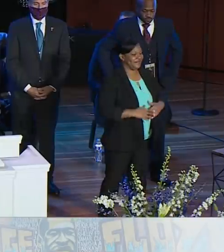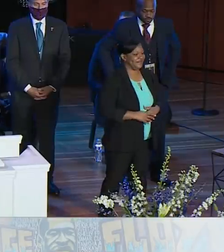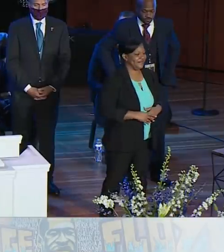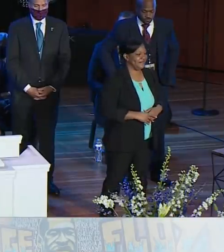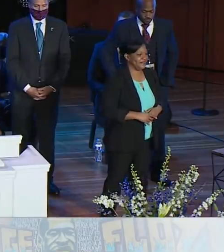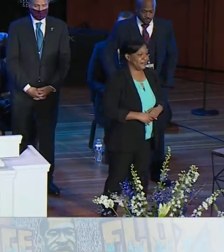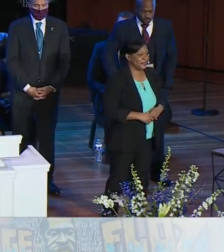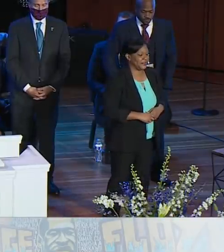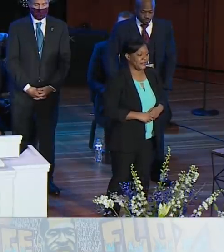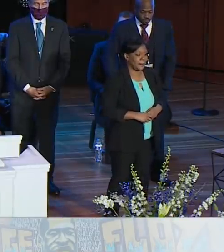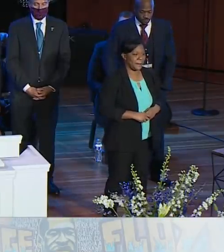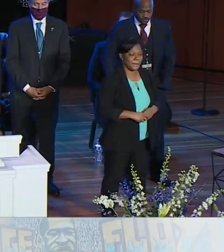FOR US AND ESPECIALLY FOR THEIR CHILDREN. THANK YOU.